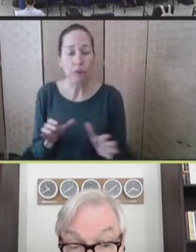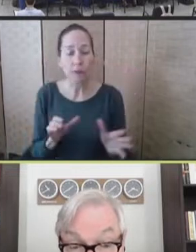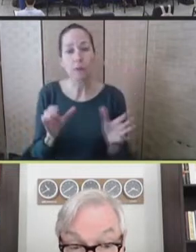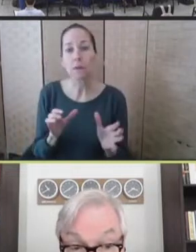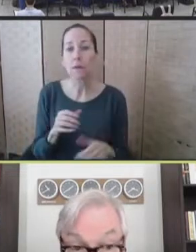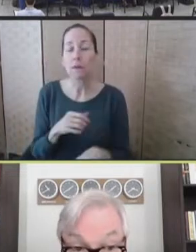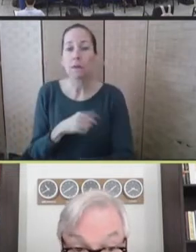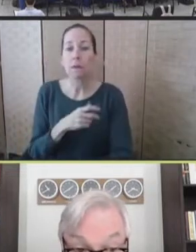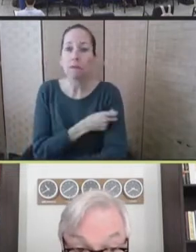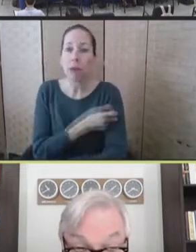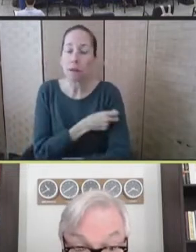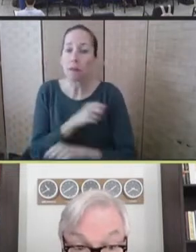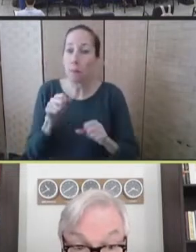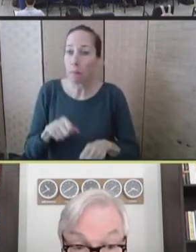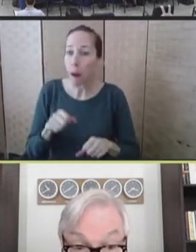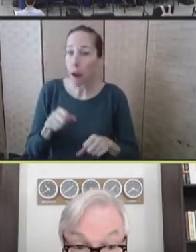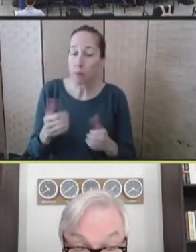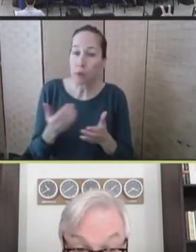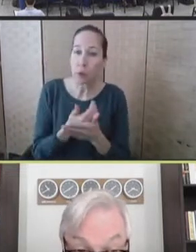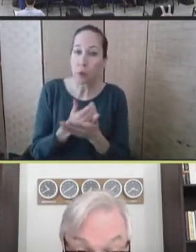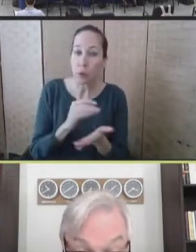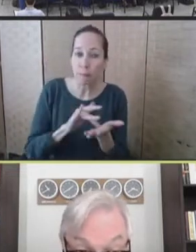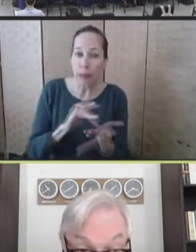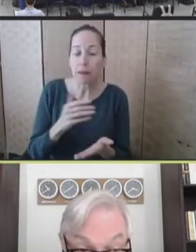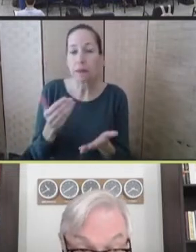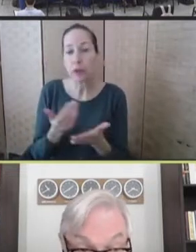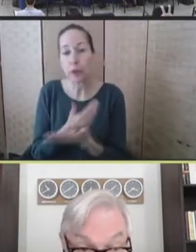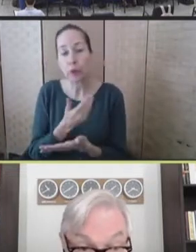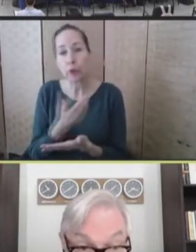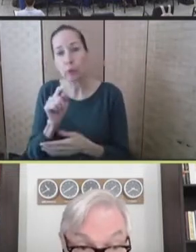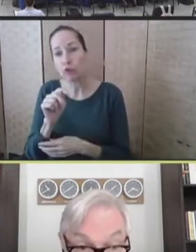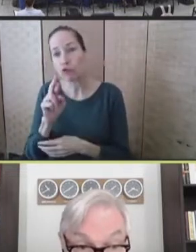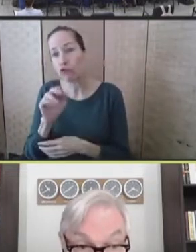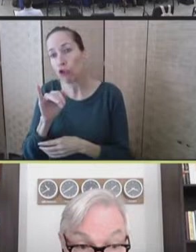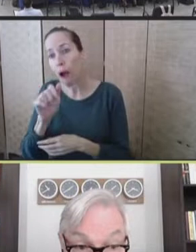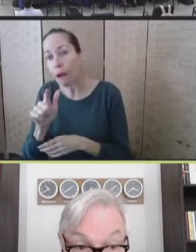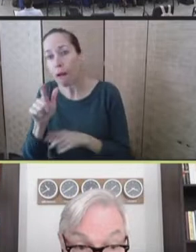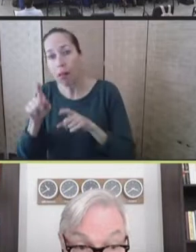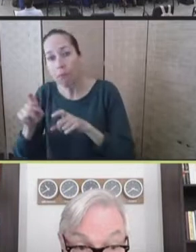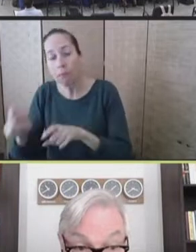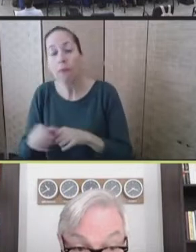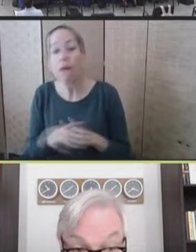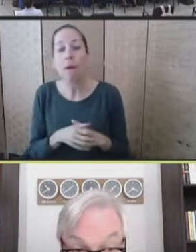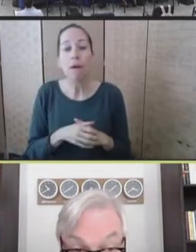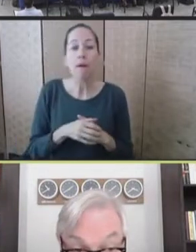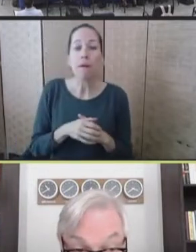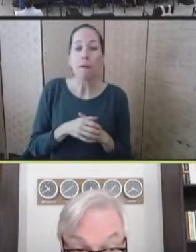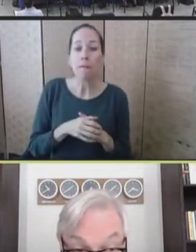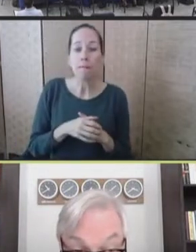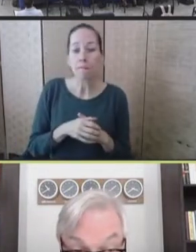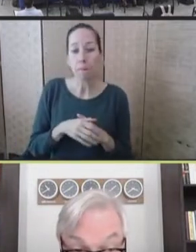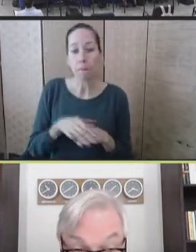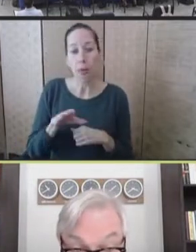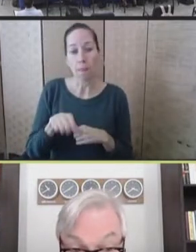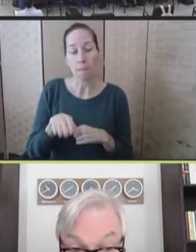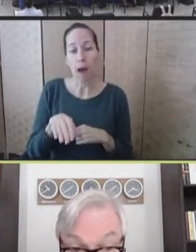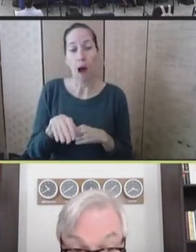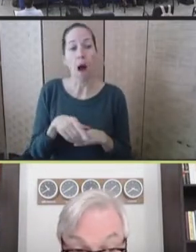and clinical trials. If you look at the very bottom, you'll see here that in terms of novel vaccine candidates,